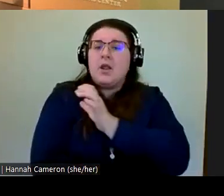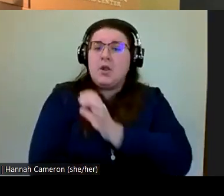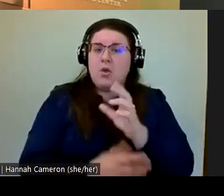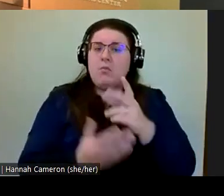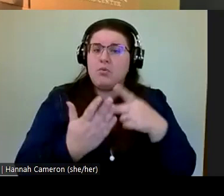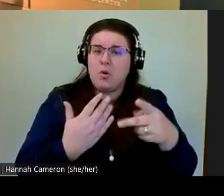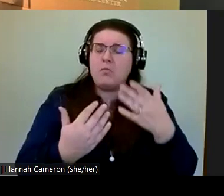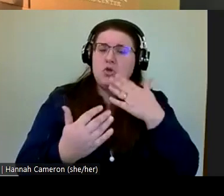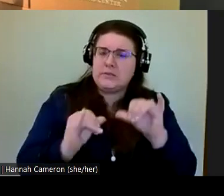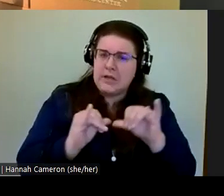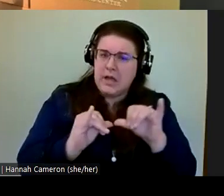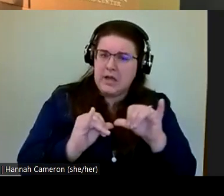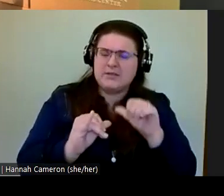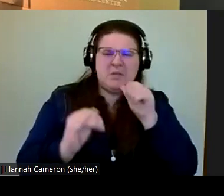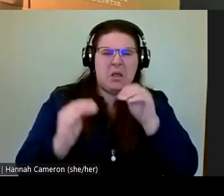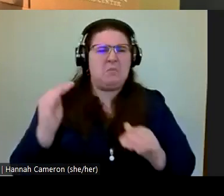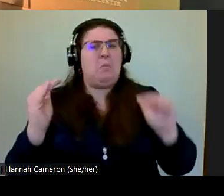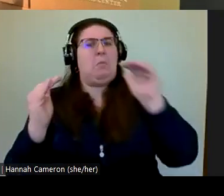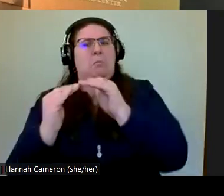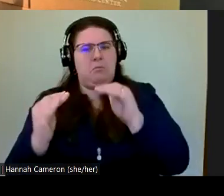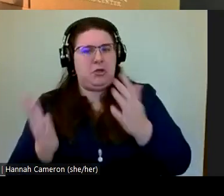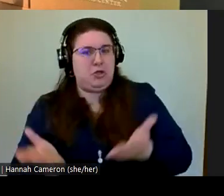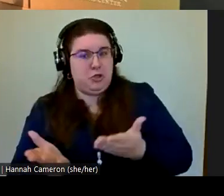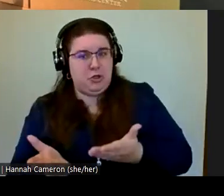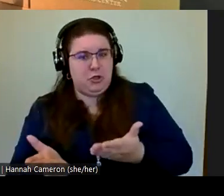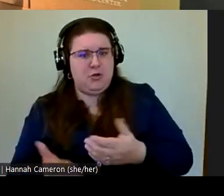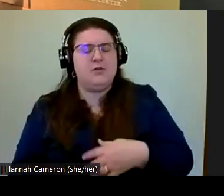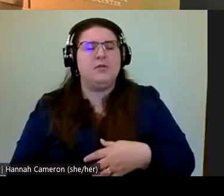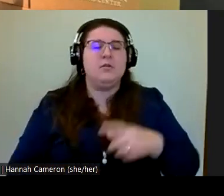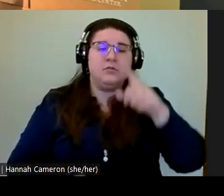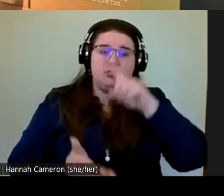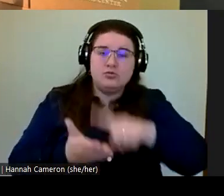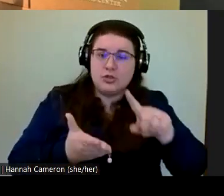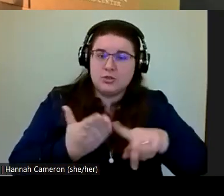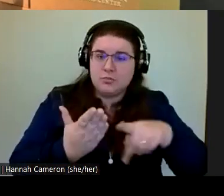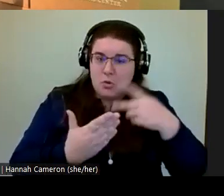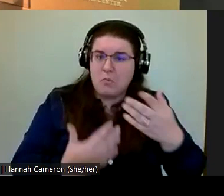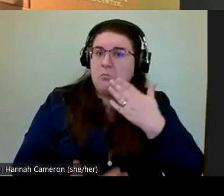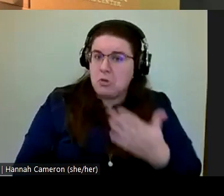100,000 visits a year we have a pretty good siiz research program about $65 million a year in our